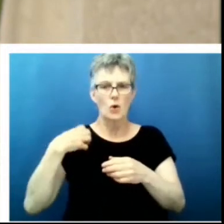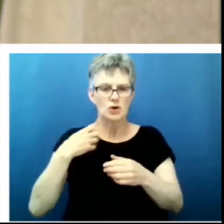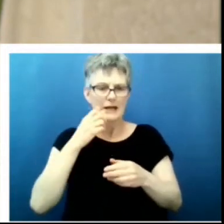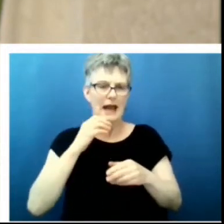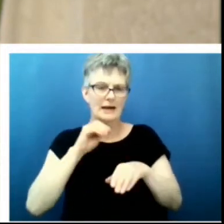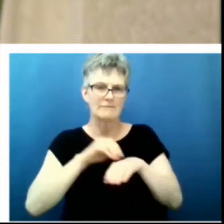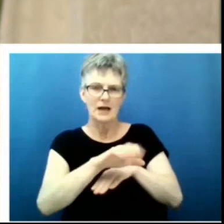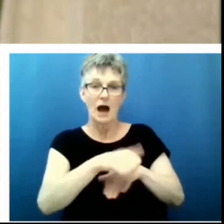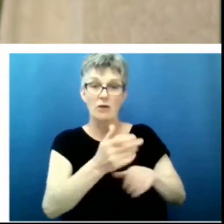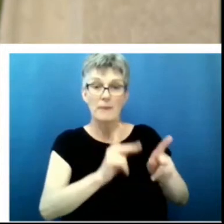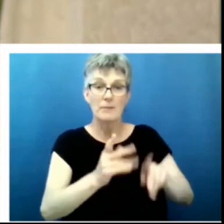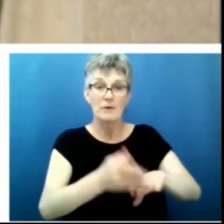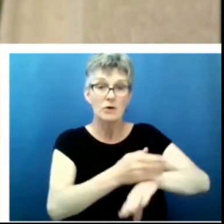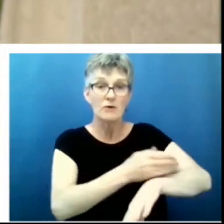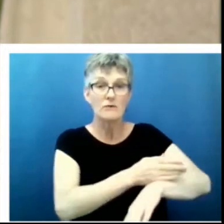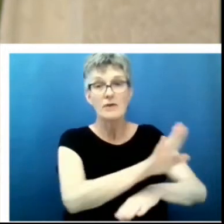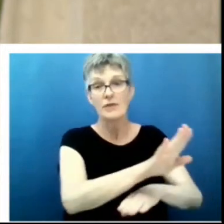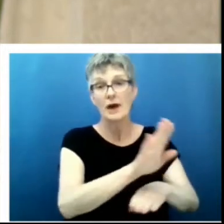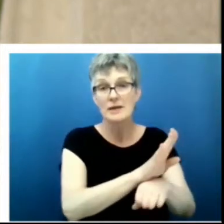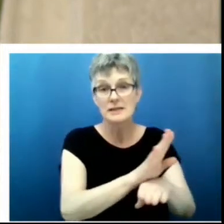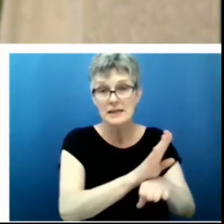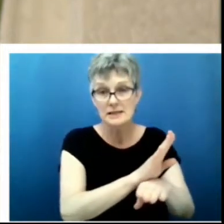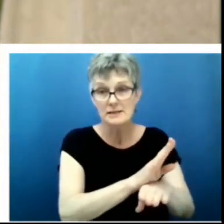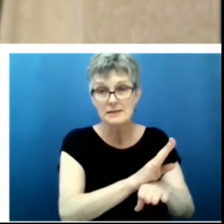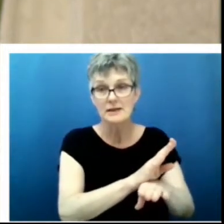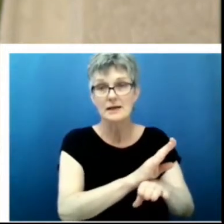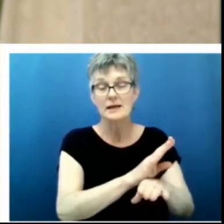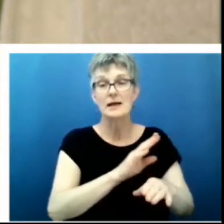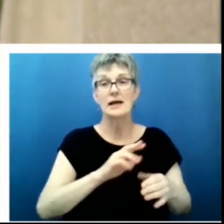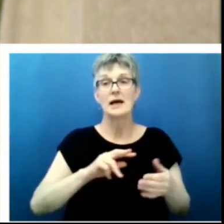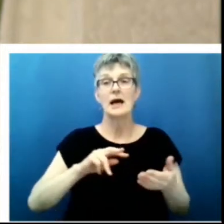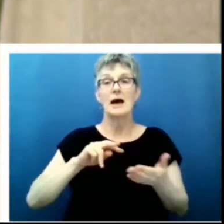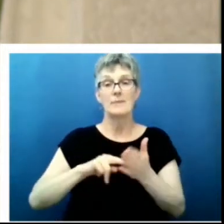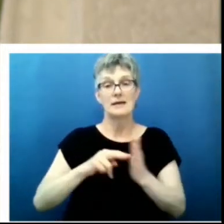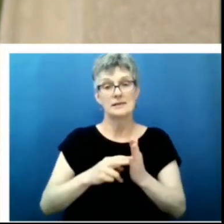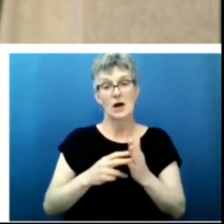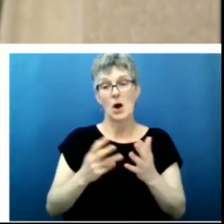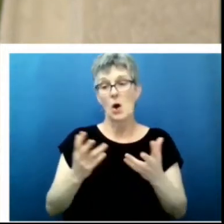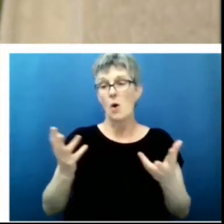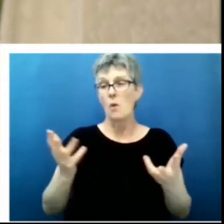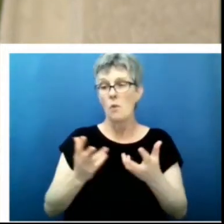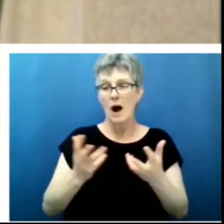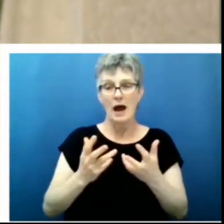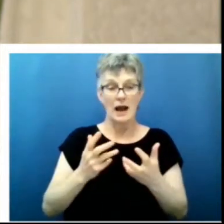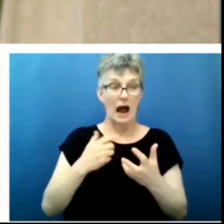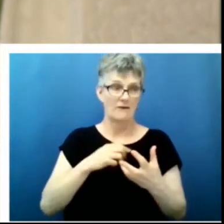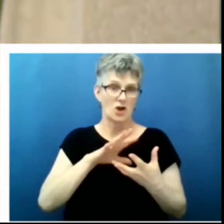I want to share what I gleaned and distilled over all of those years with you right now